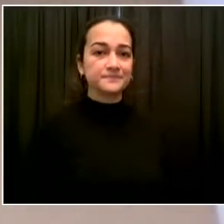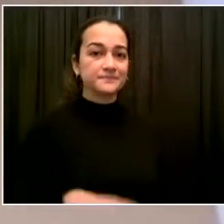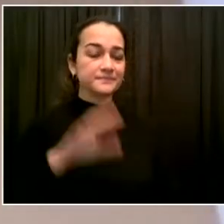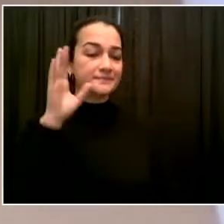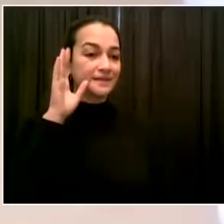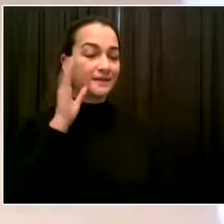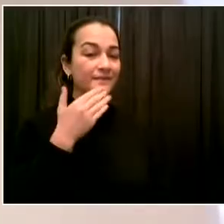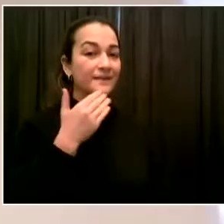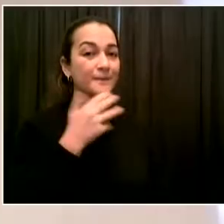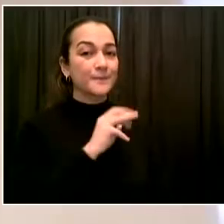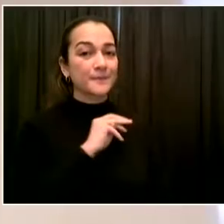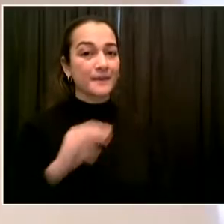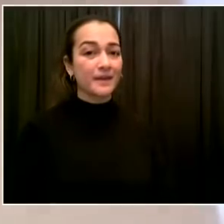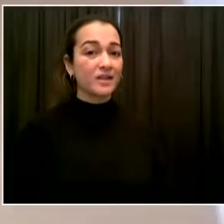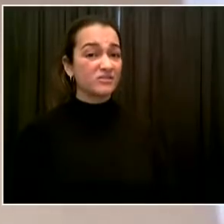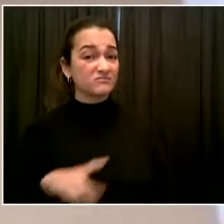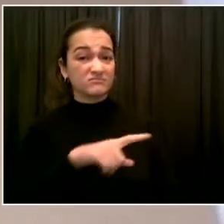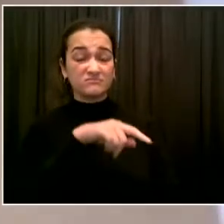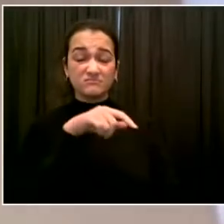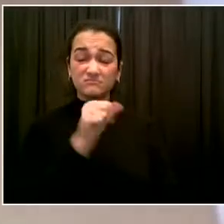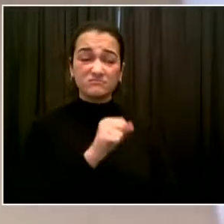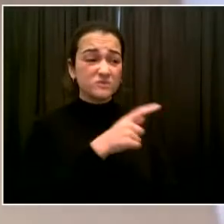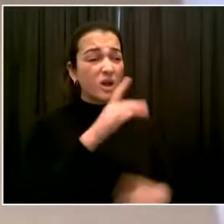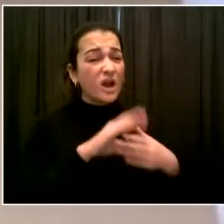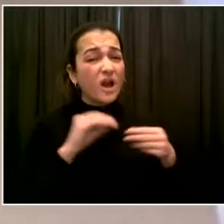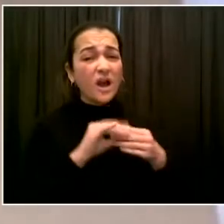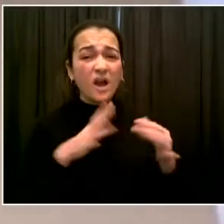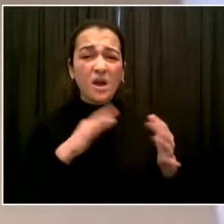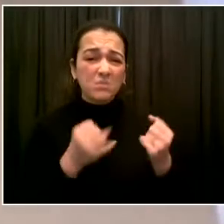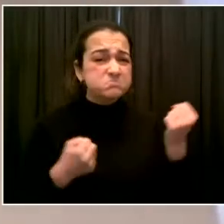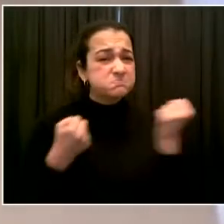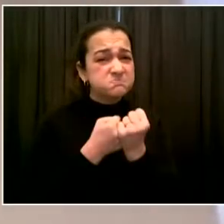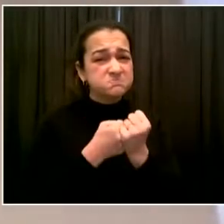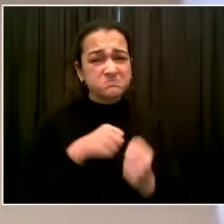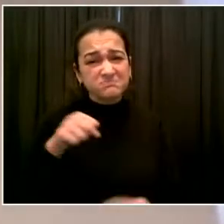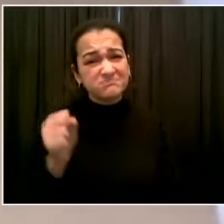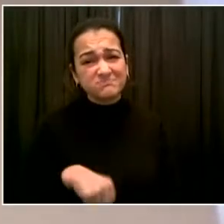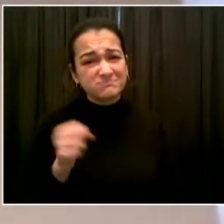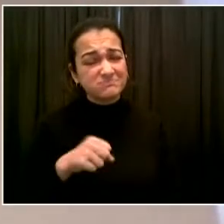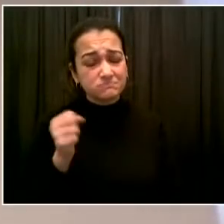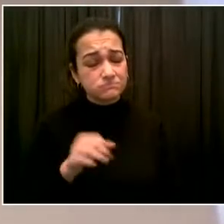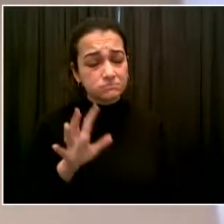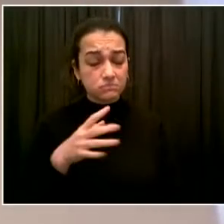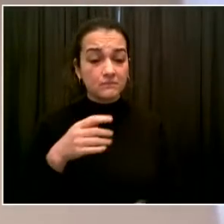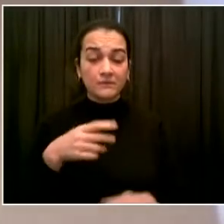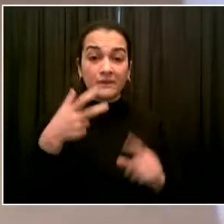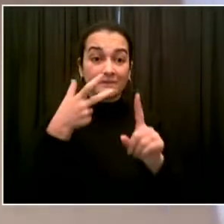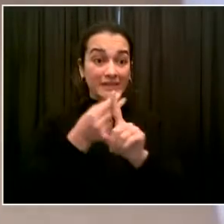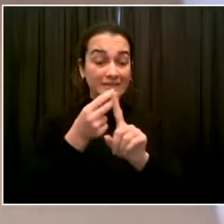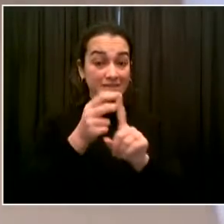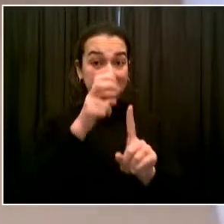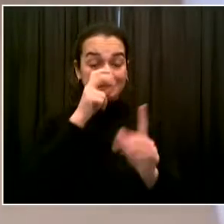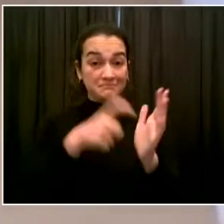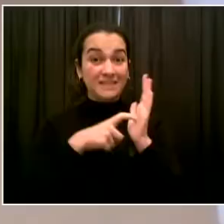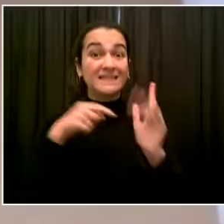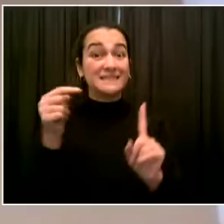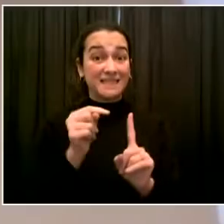INTRODUCE COUNCILWOMAN HELEN ROSENTHAL. I AGREE WITH